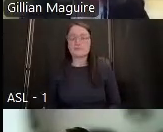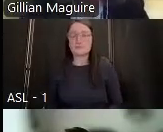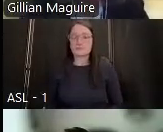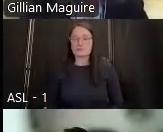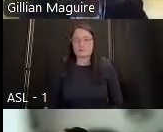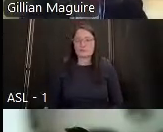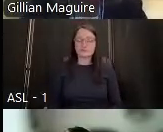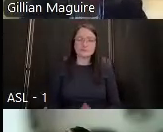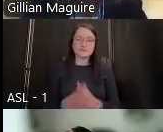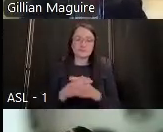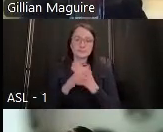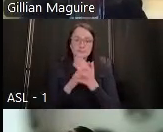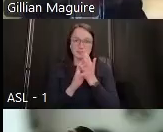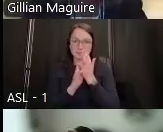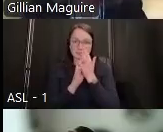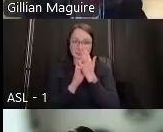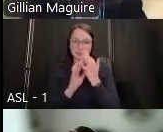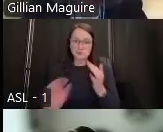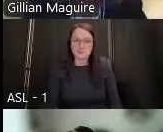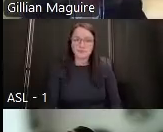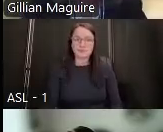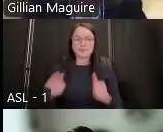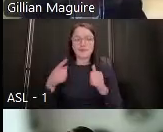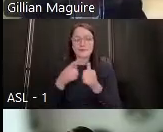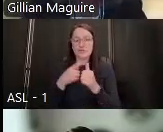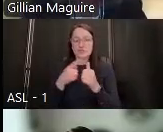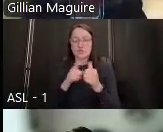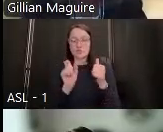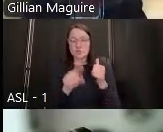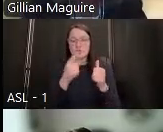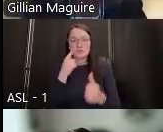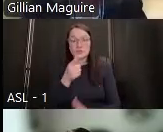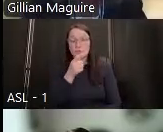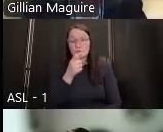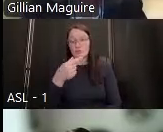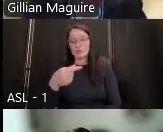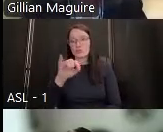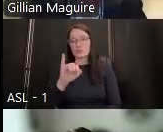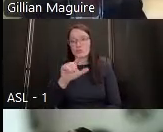So, um, first off, I'll have a question for Gillian. Um, just with the slide of suppliers,